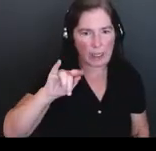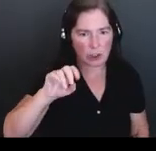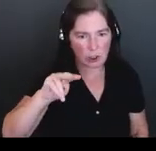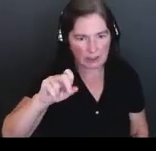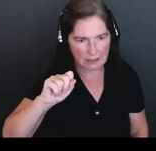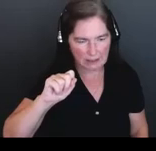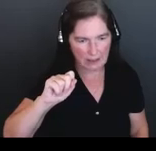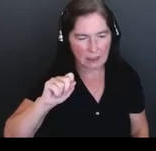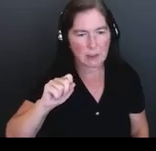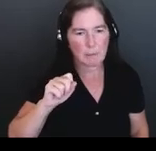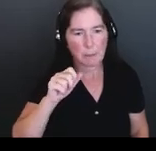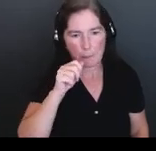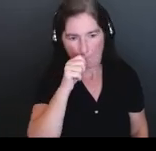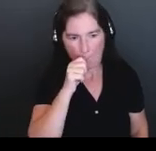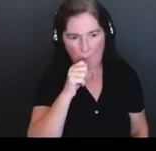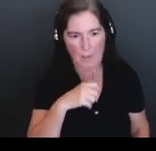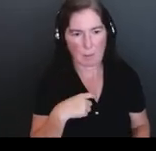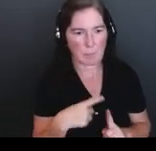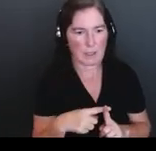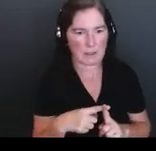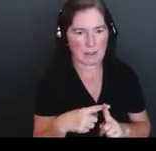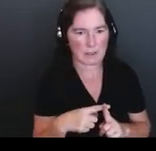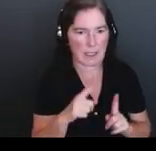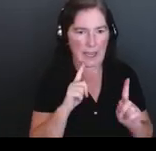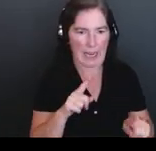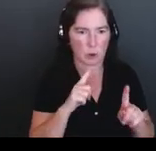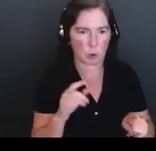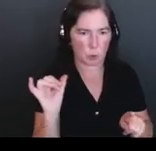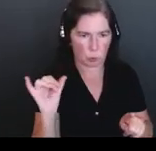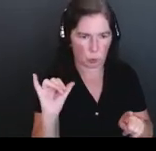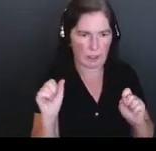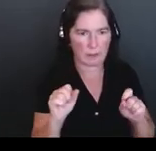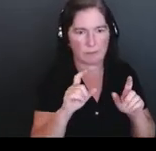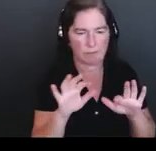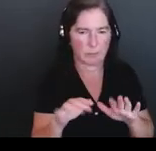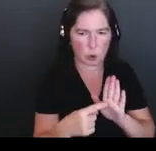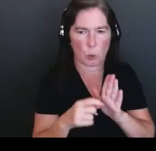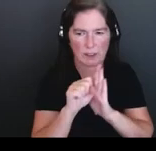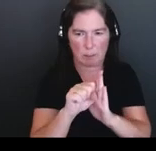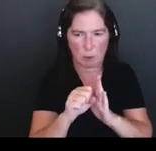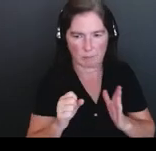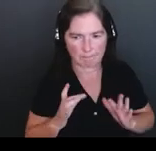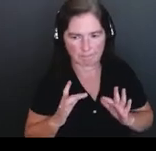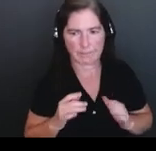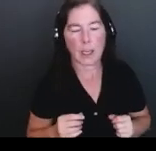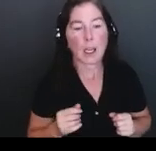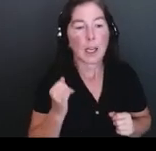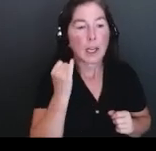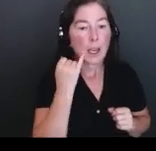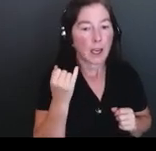If you're a math teacher, oar someone who's wanting to have some kind of math symbols, if you click math, you will see that it's now changed and you can, you have some more options for entering equations